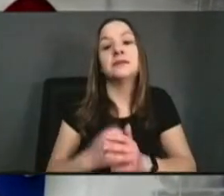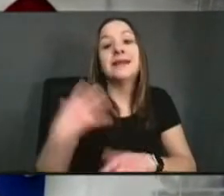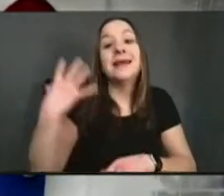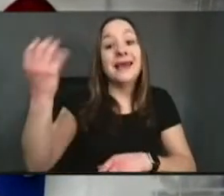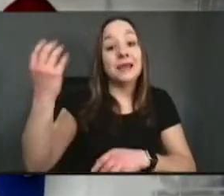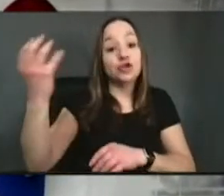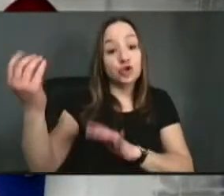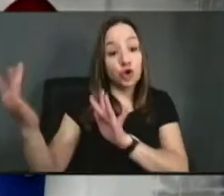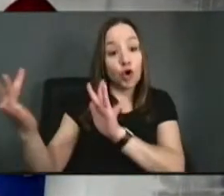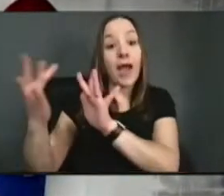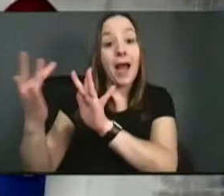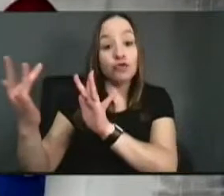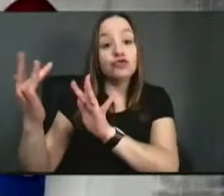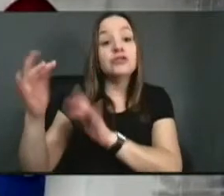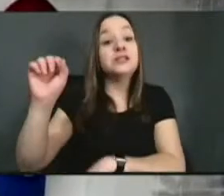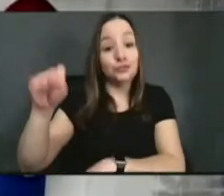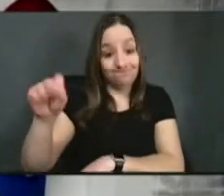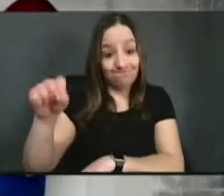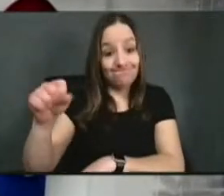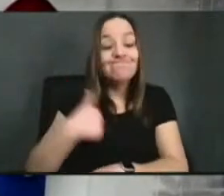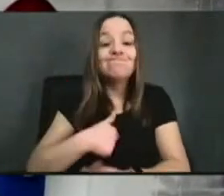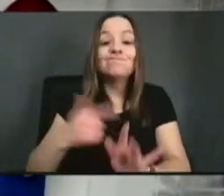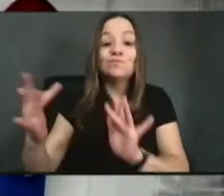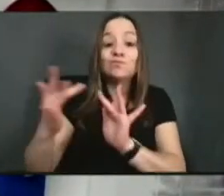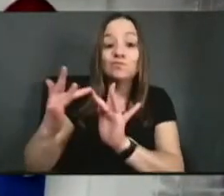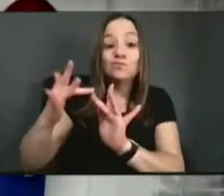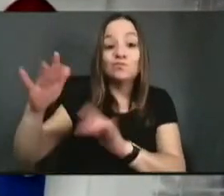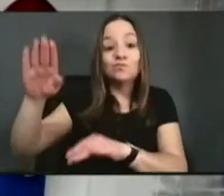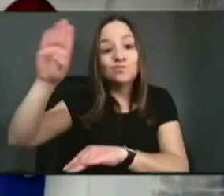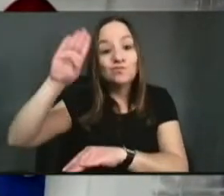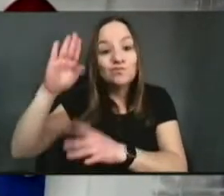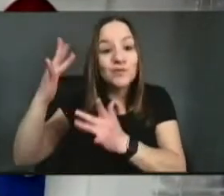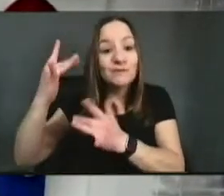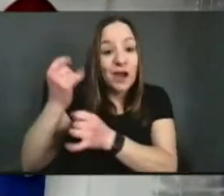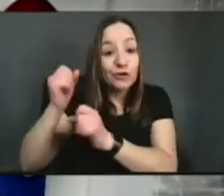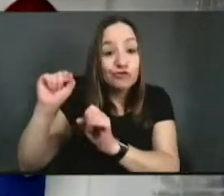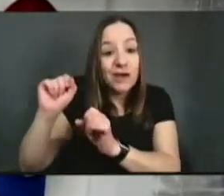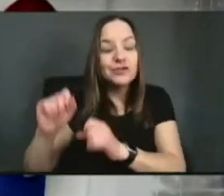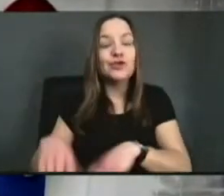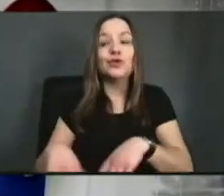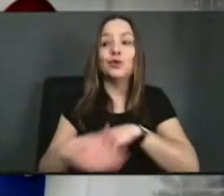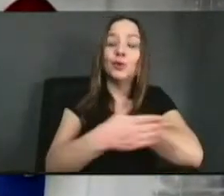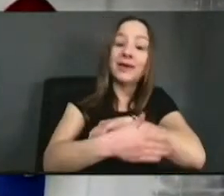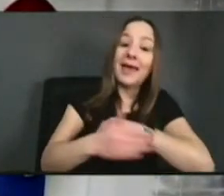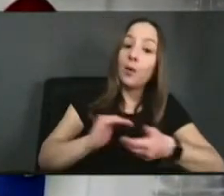creative as we can. The external outreach. Yes we have reached